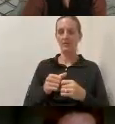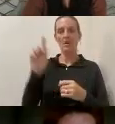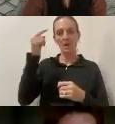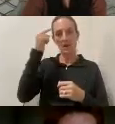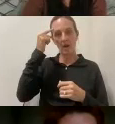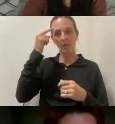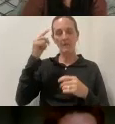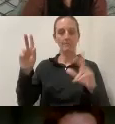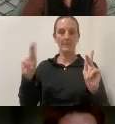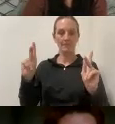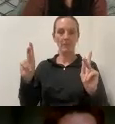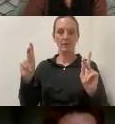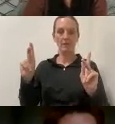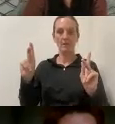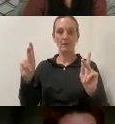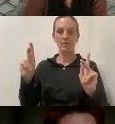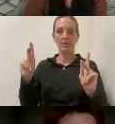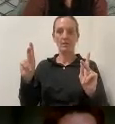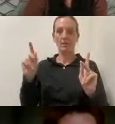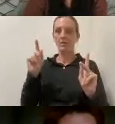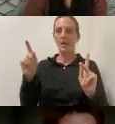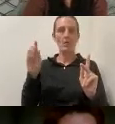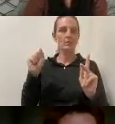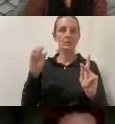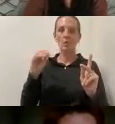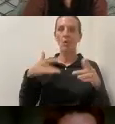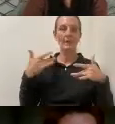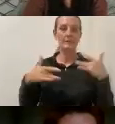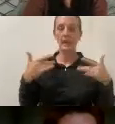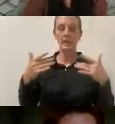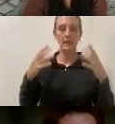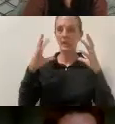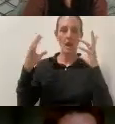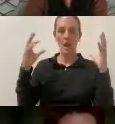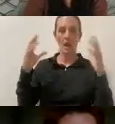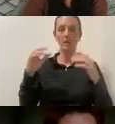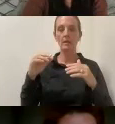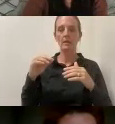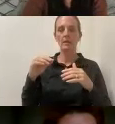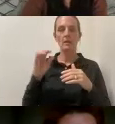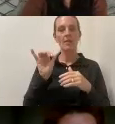people getting so riled up and so excited about the fact that we could rebuild.